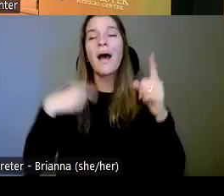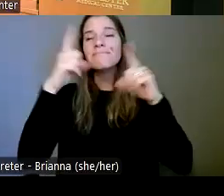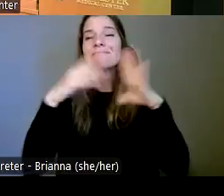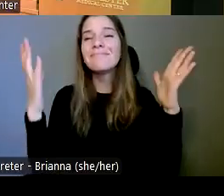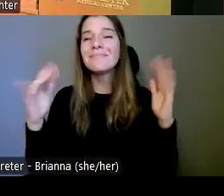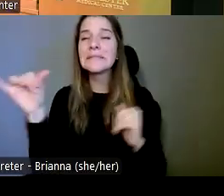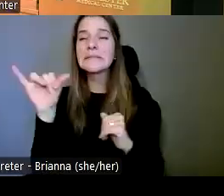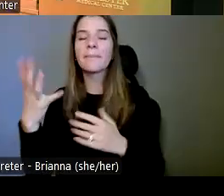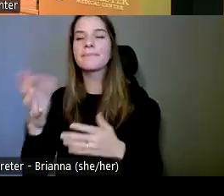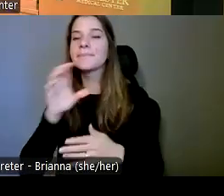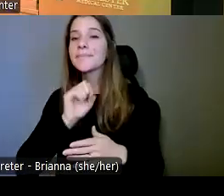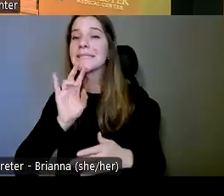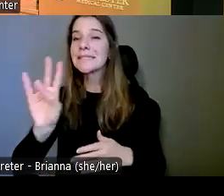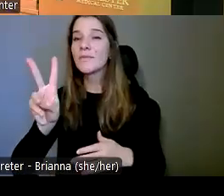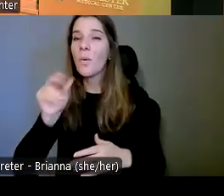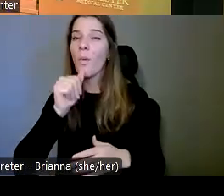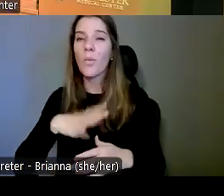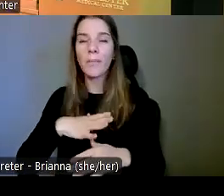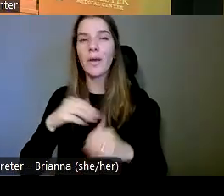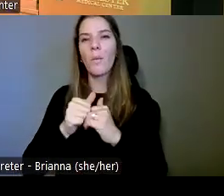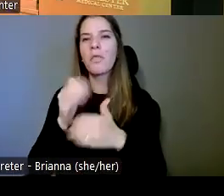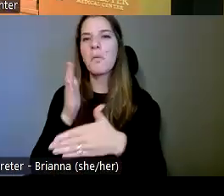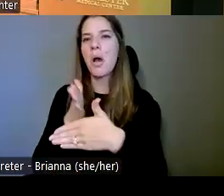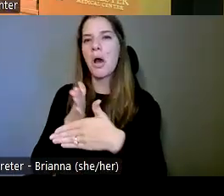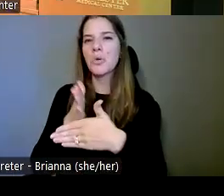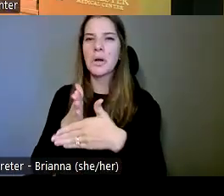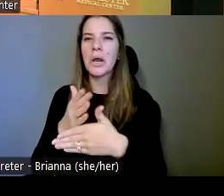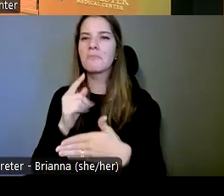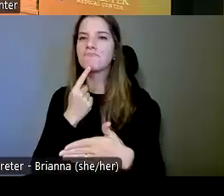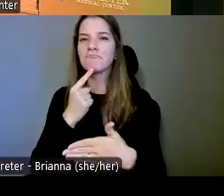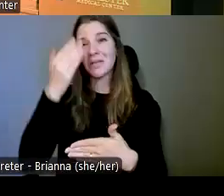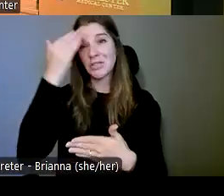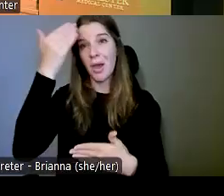woman, let's say she has mild or moderate dementia and she comes by herself. I'm like, "This is a